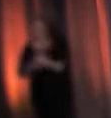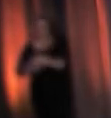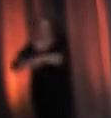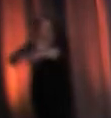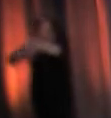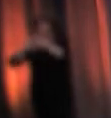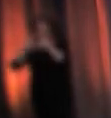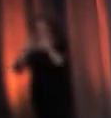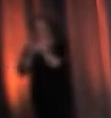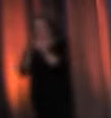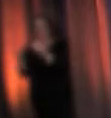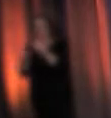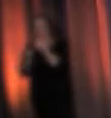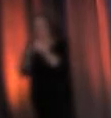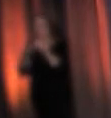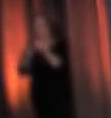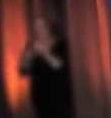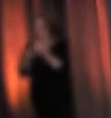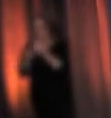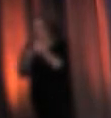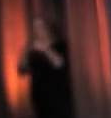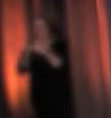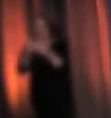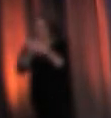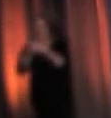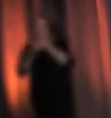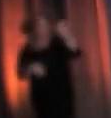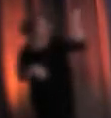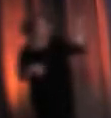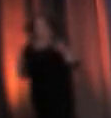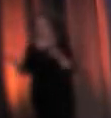The site represents a unique perspective on the arts afforded by disabled people.